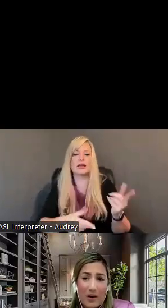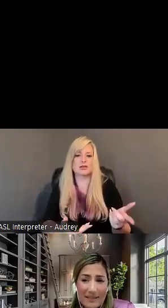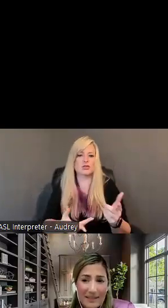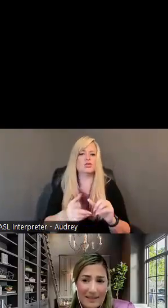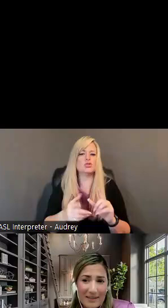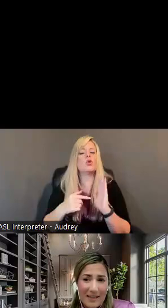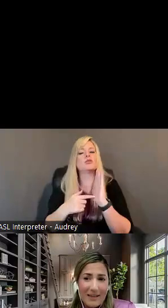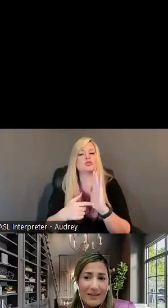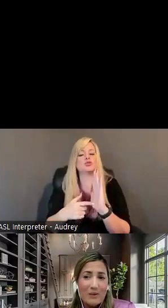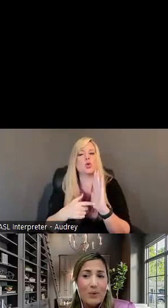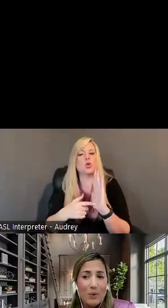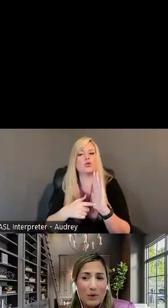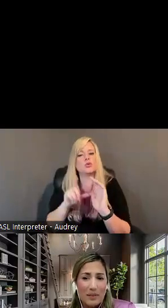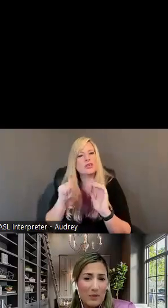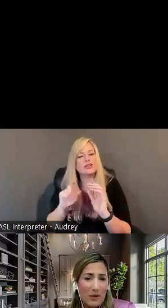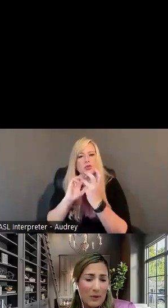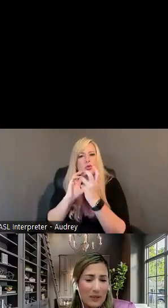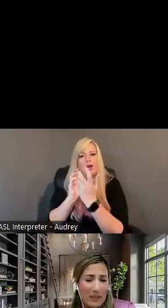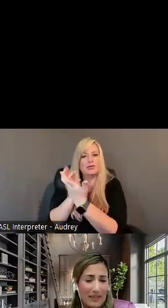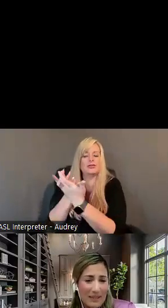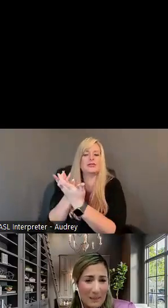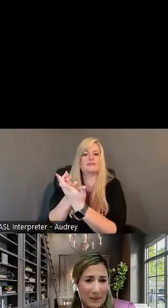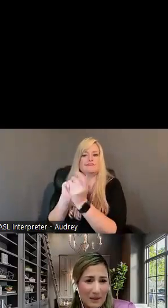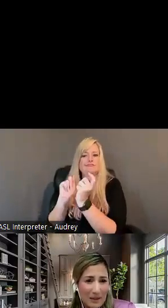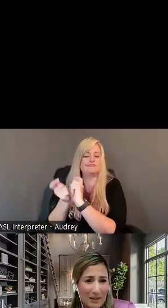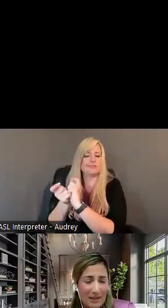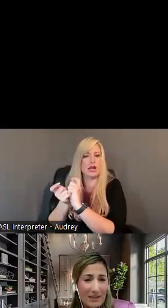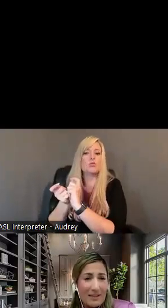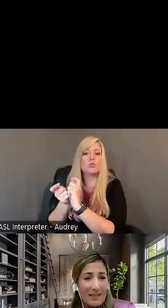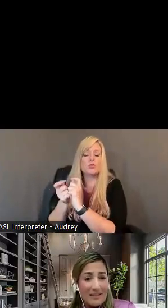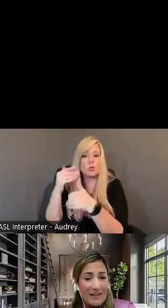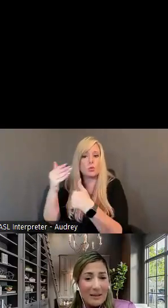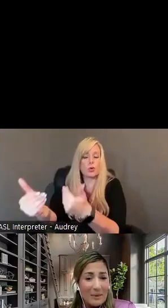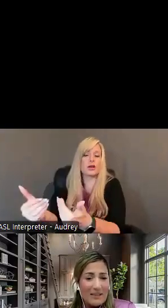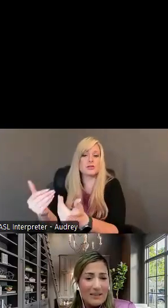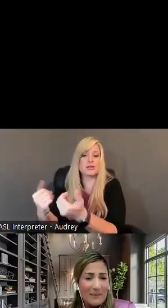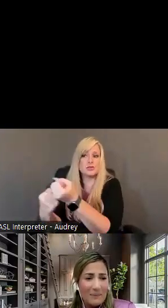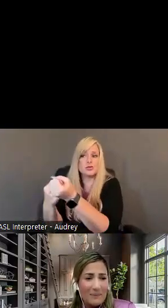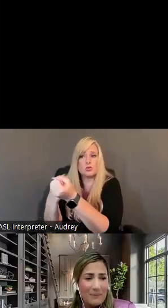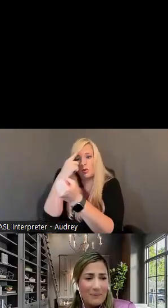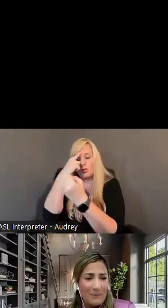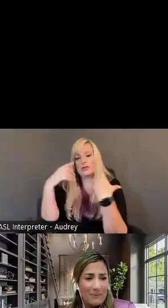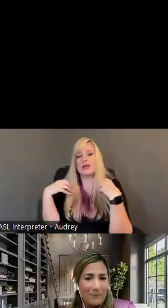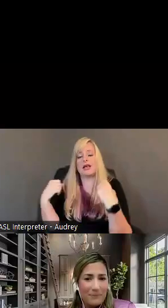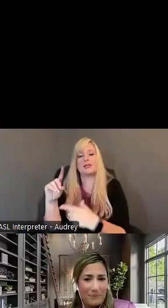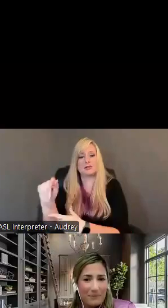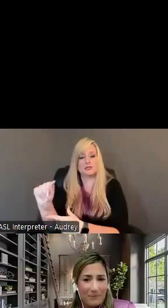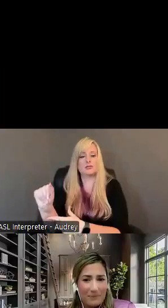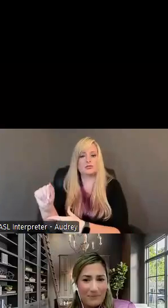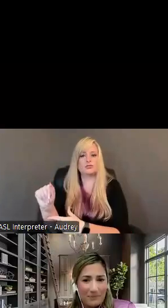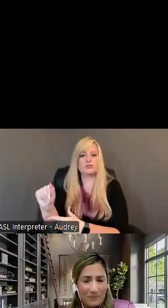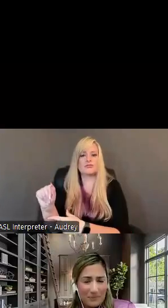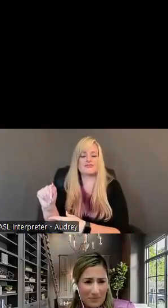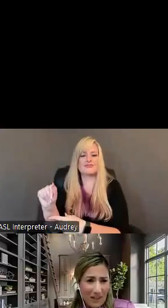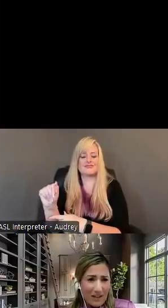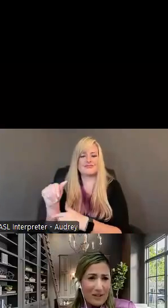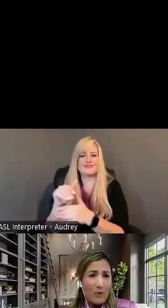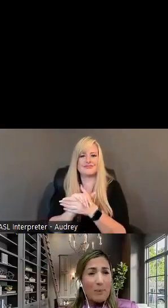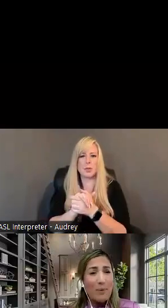processes that support mental health related disabilities. Next slide please. So remember